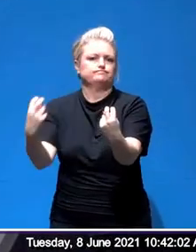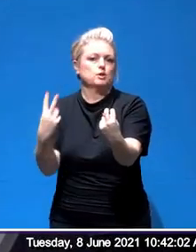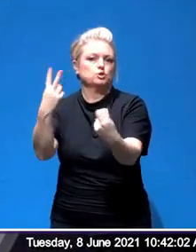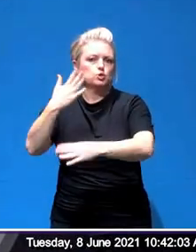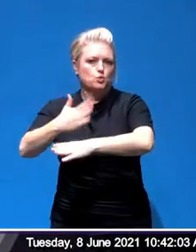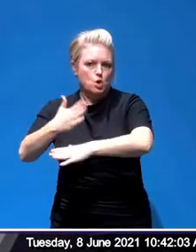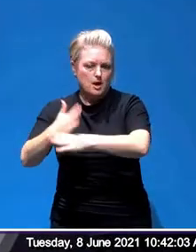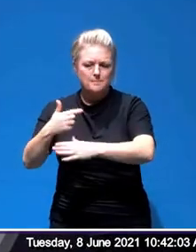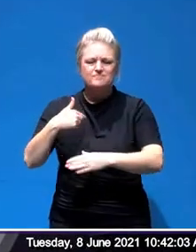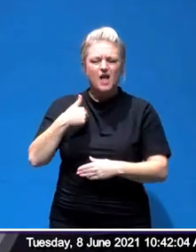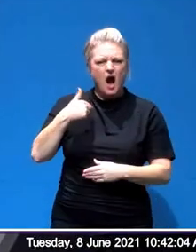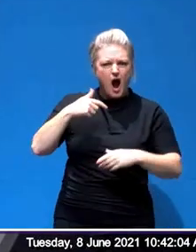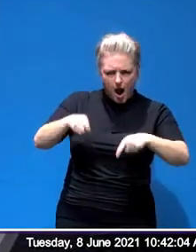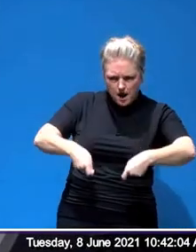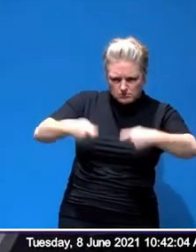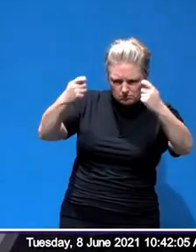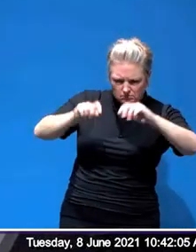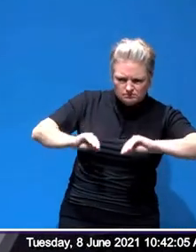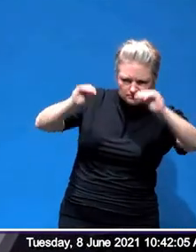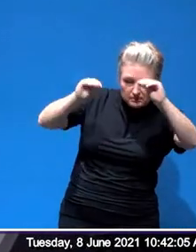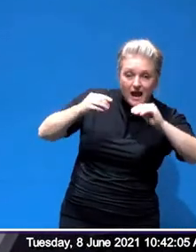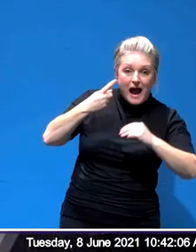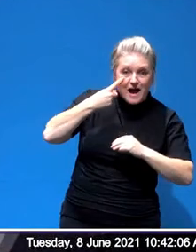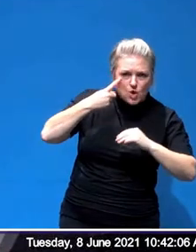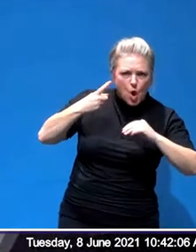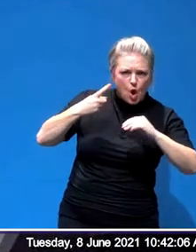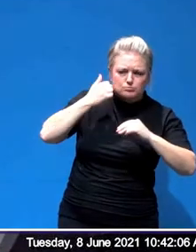and I was shocked to see the extent of the bruising around Daniel's waist,